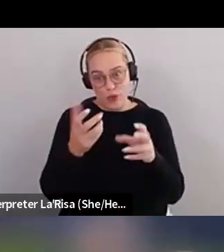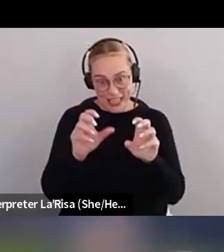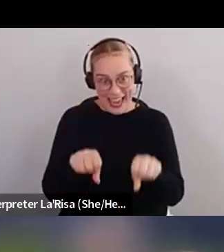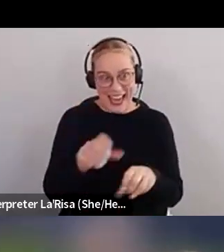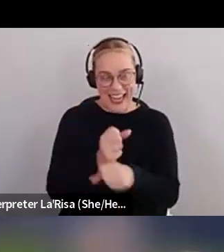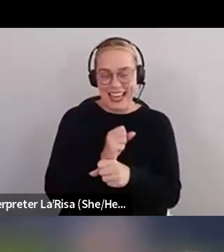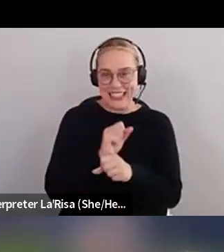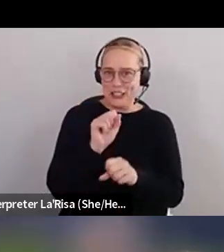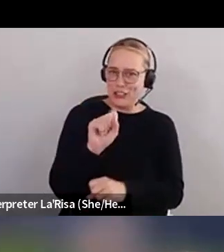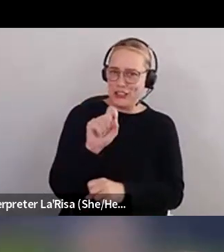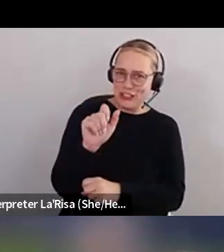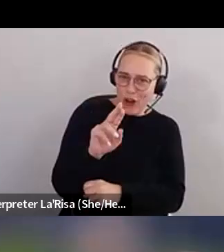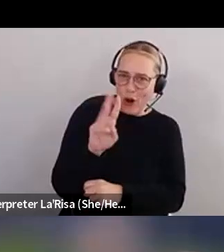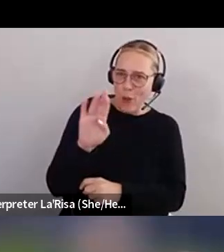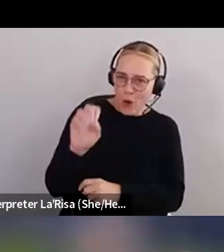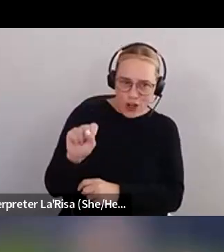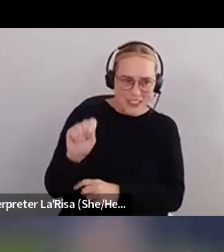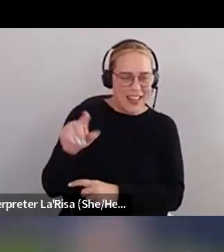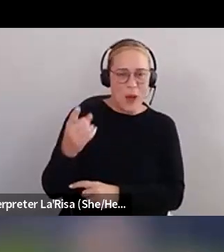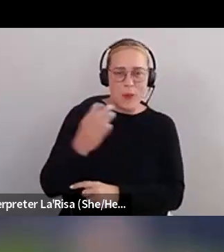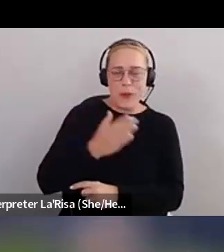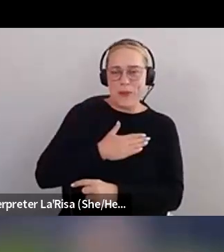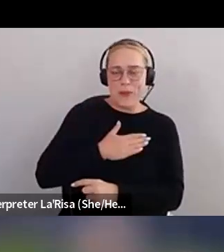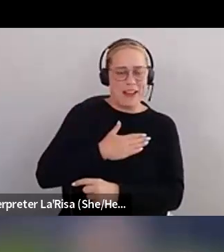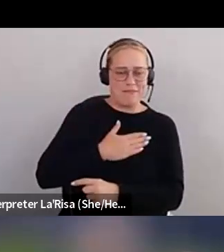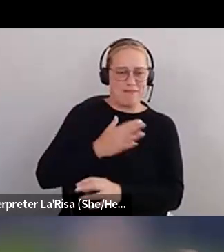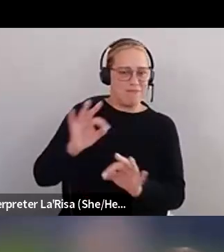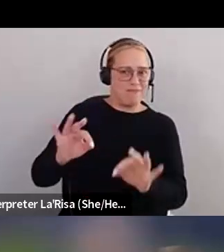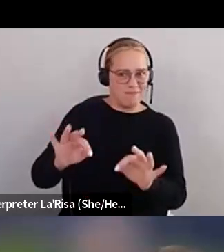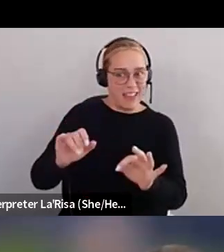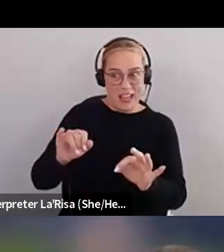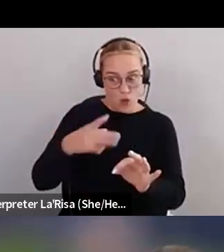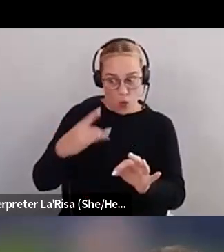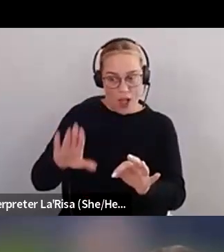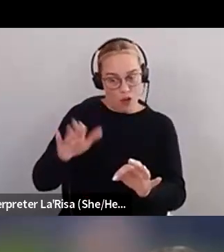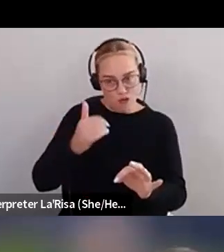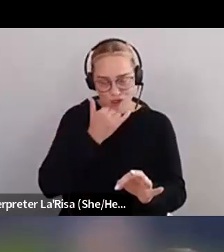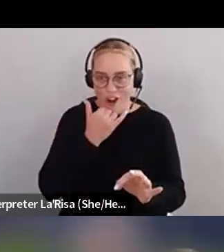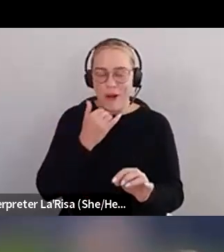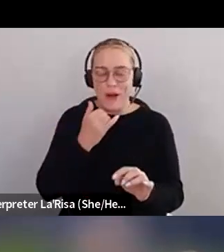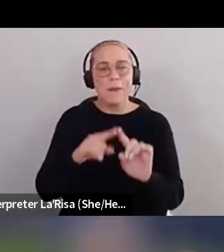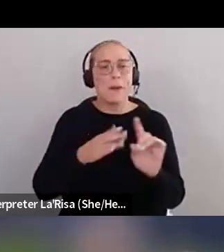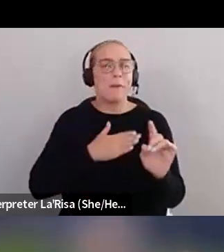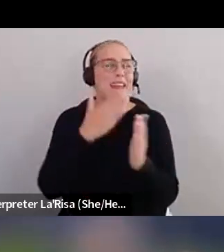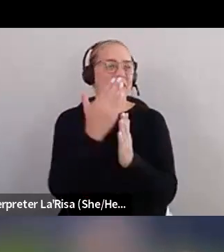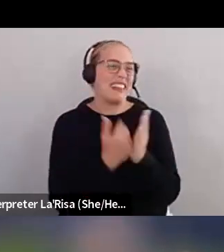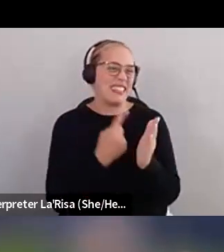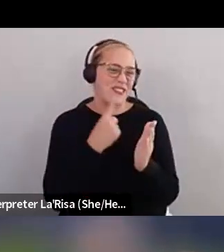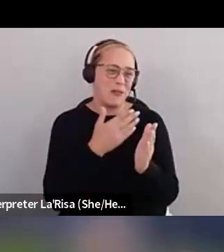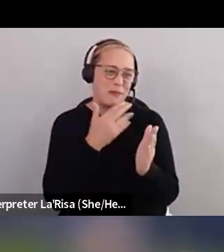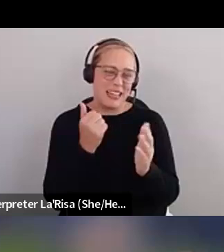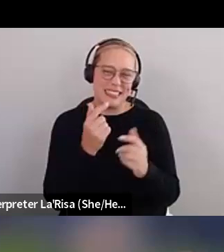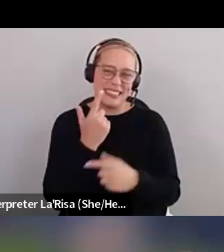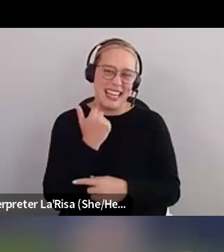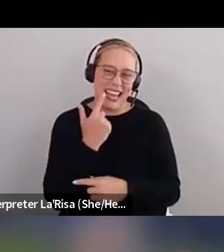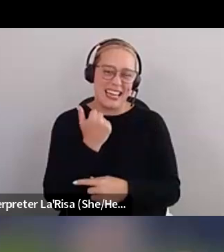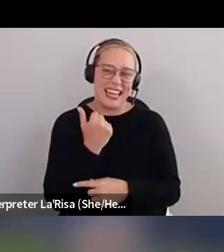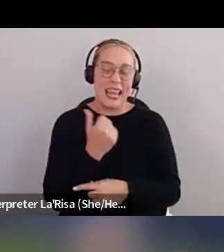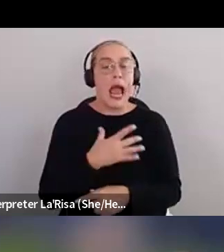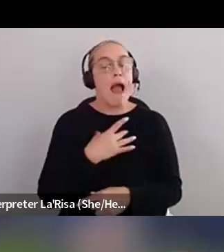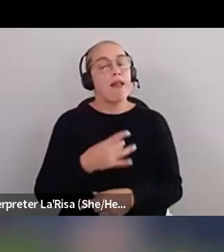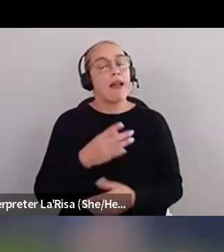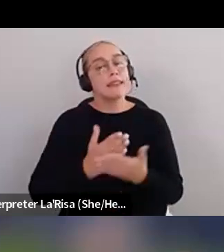don't think starburst are the winner in the non- chocolate category,